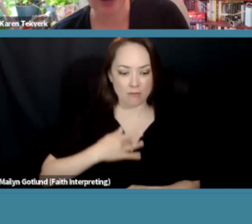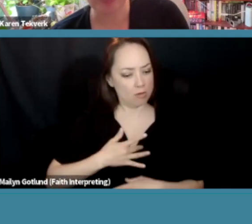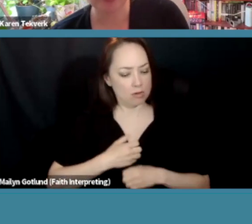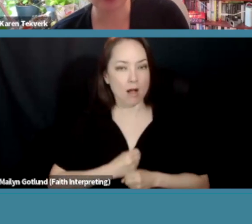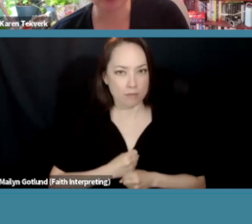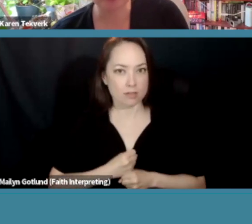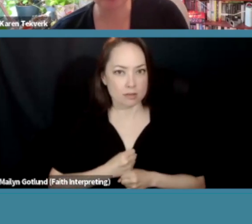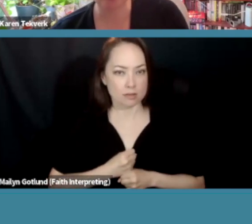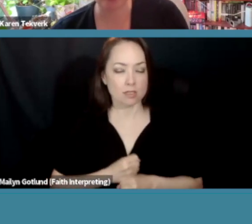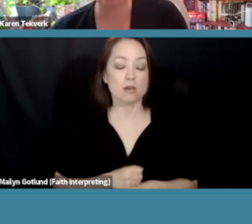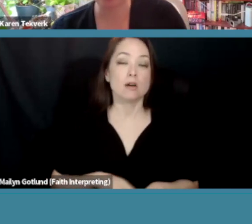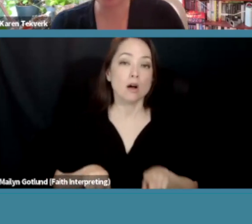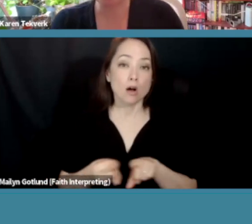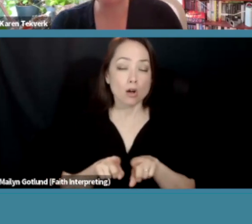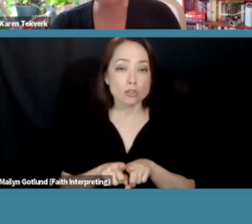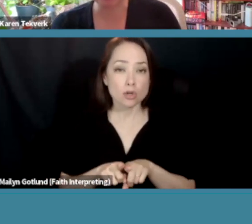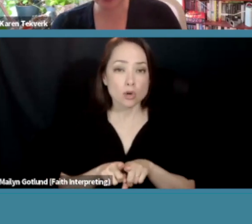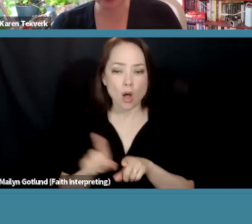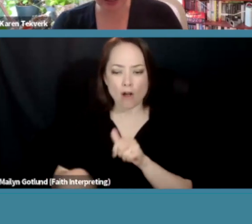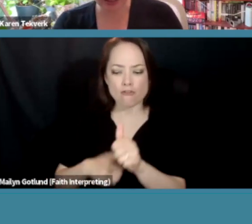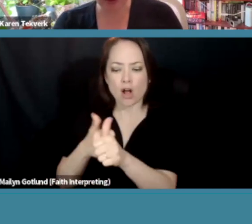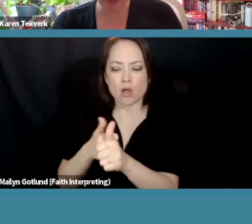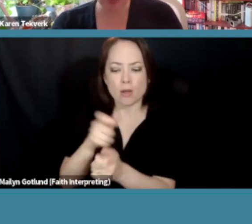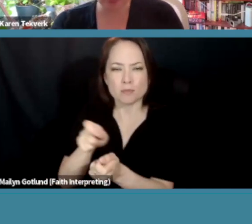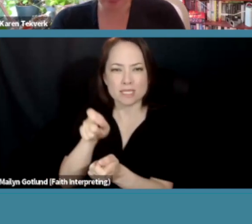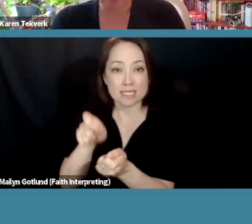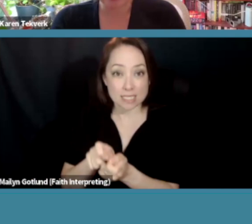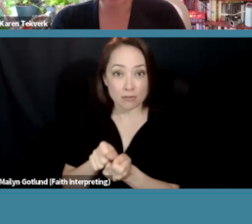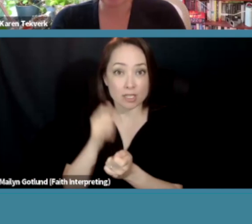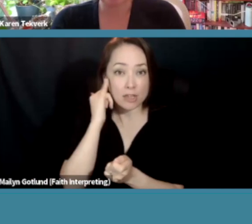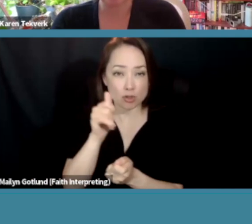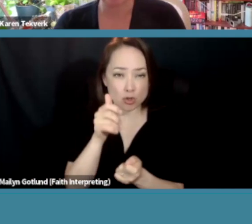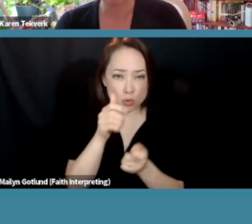You also want to follow up, specifically, if you've arranged accommodations,